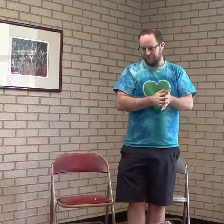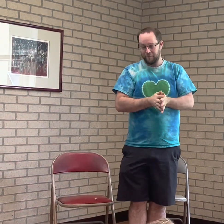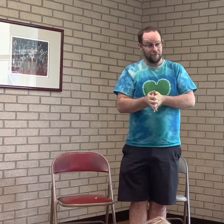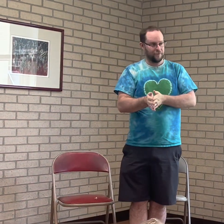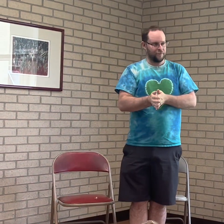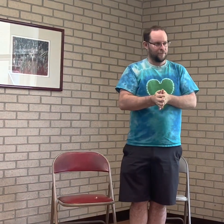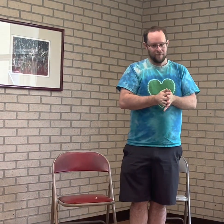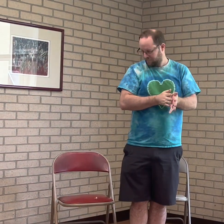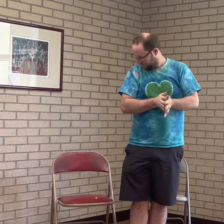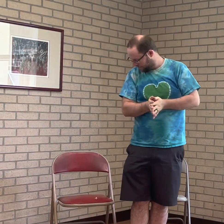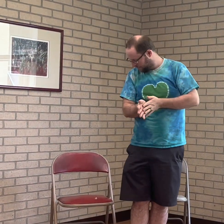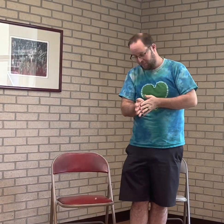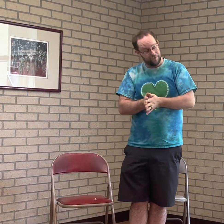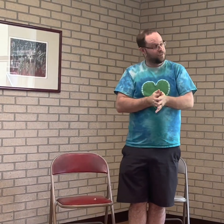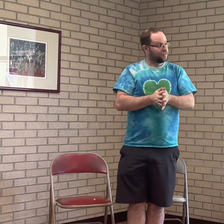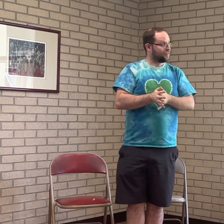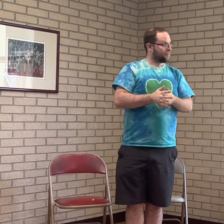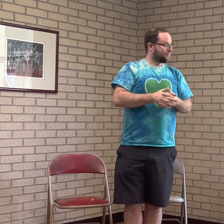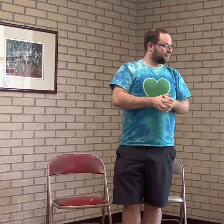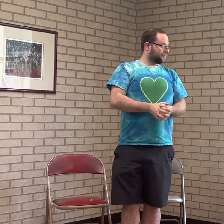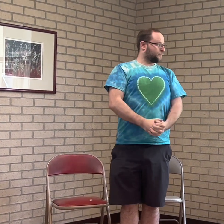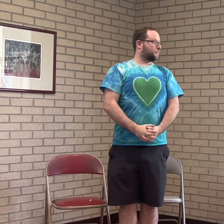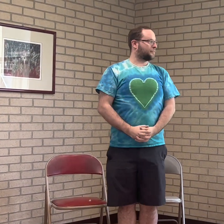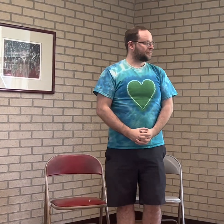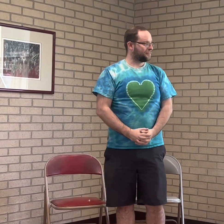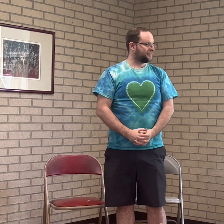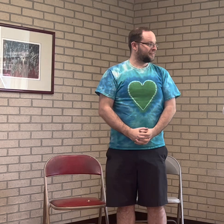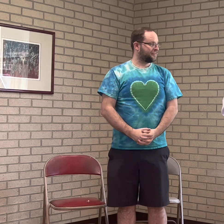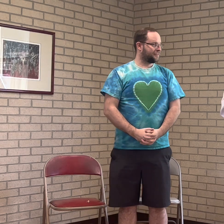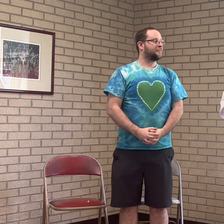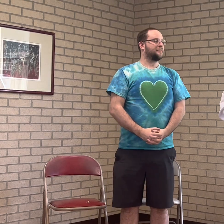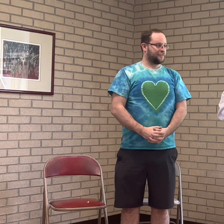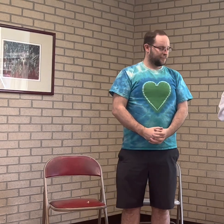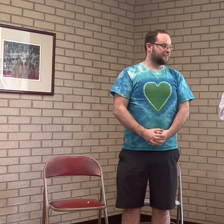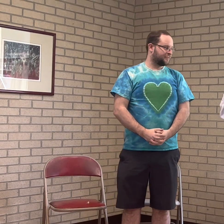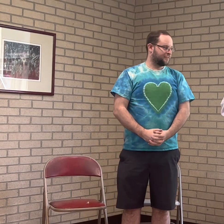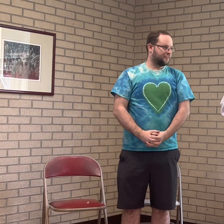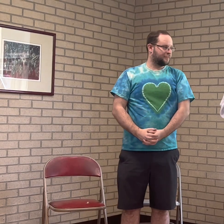we usually do. Normally, we have you guys start off with a craft, but today it's going